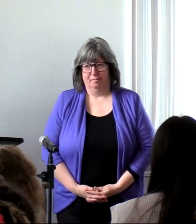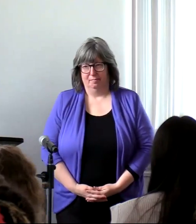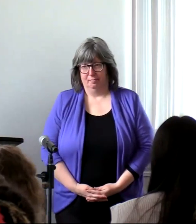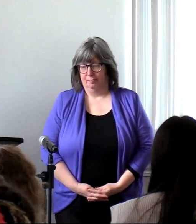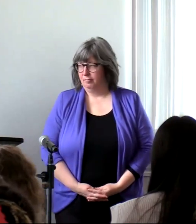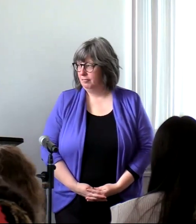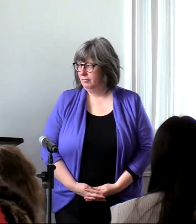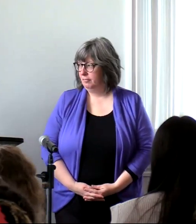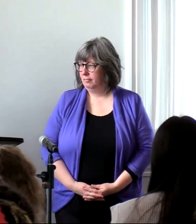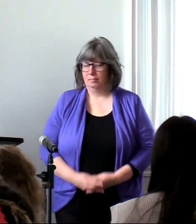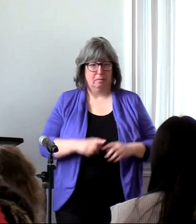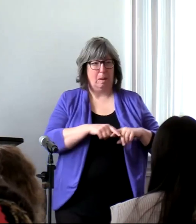Shelley - Pause for a second.